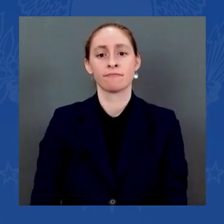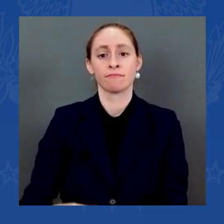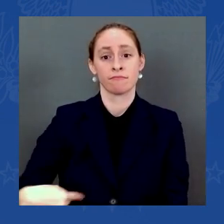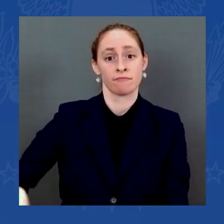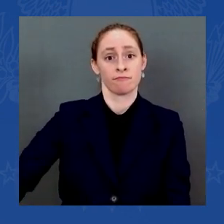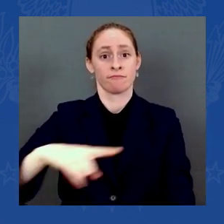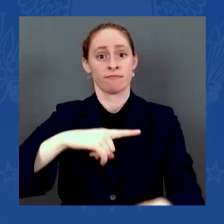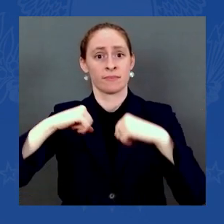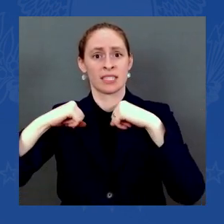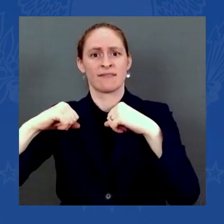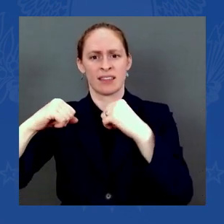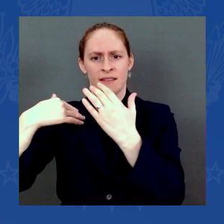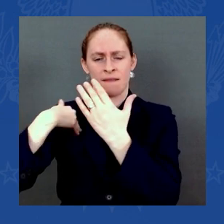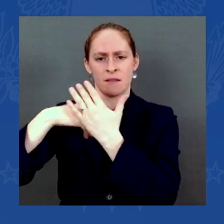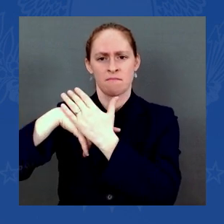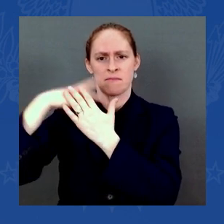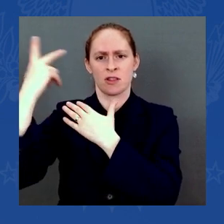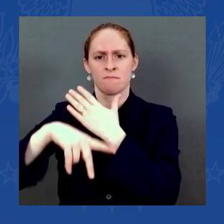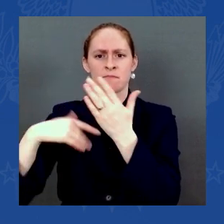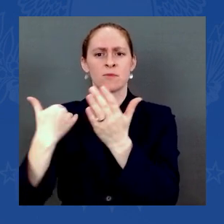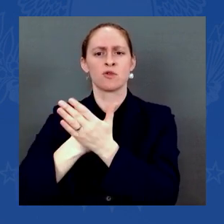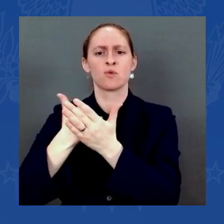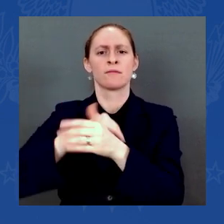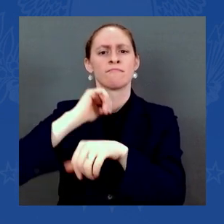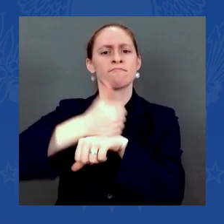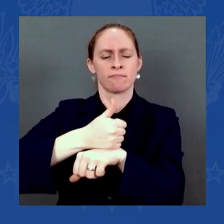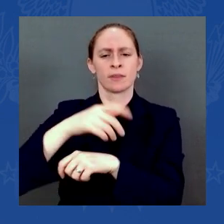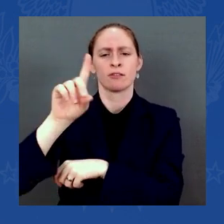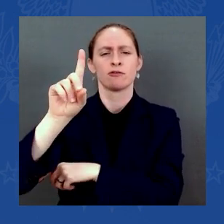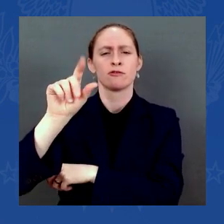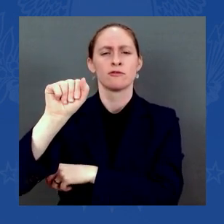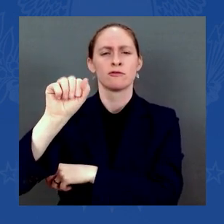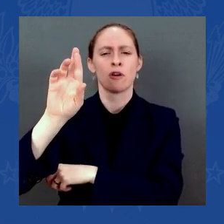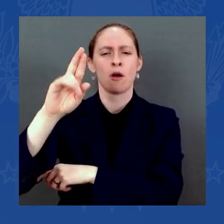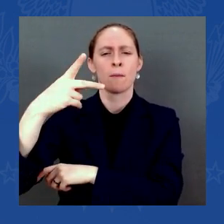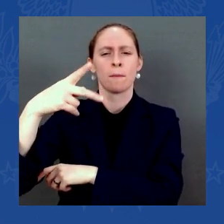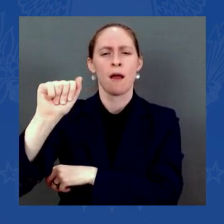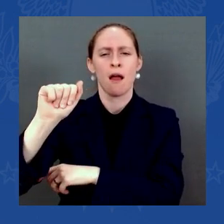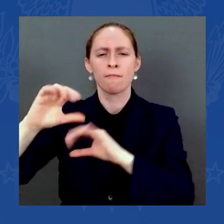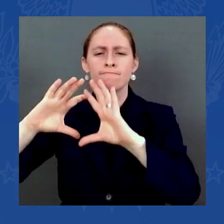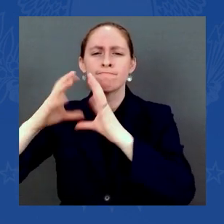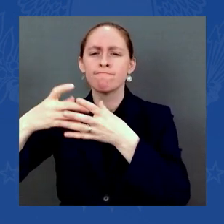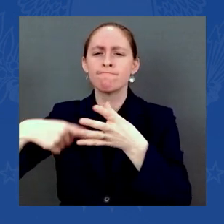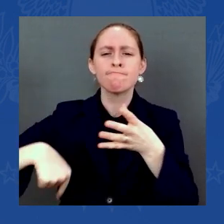to protect our national security and that's led to things like GPS and the modern Internet.